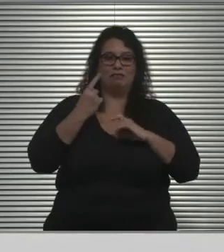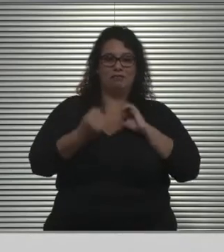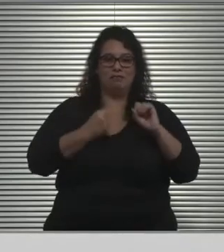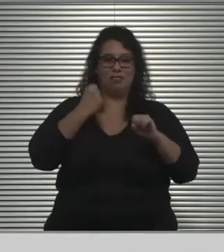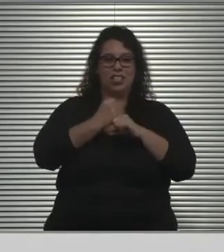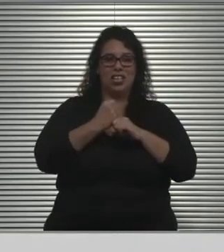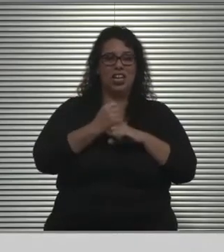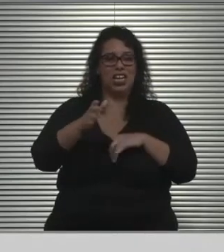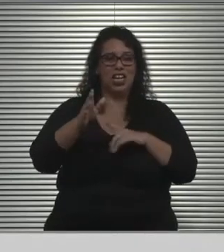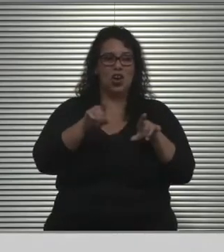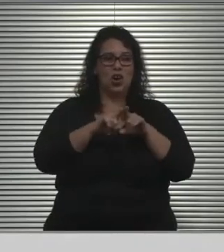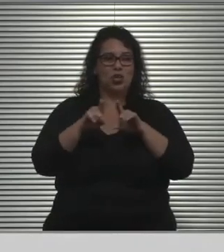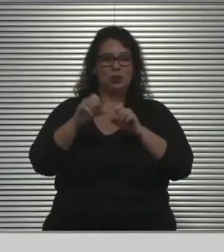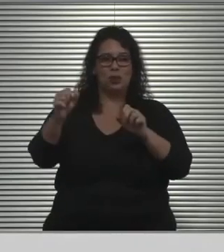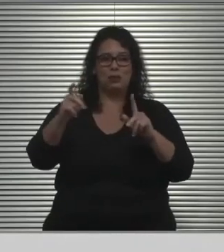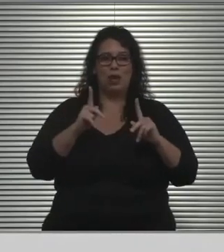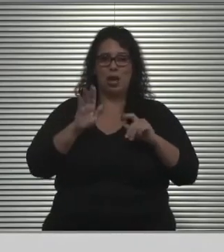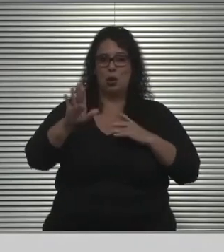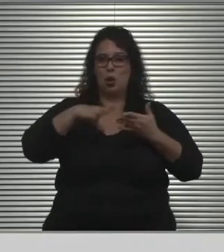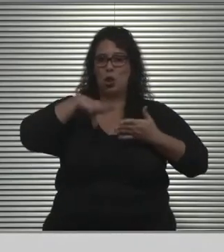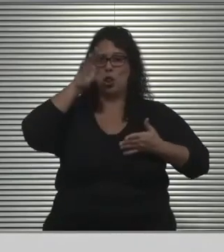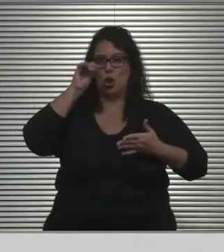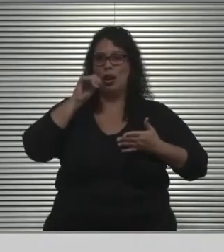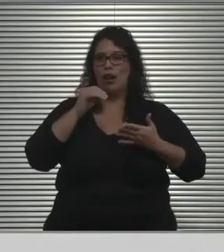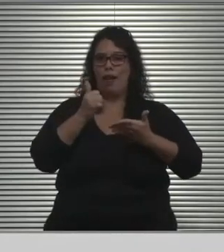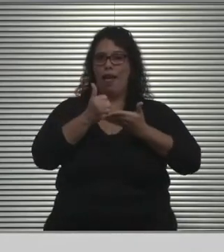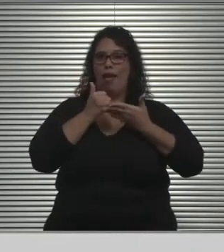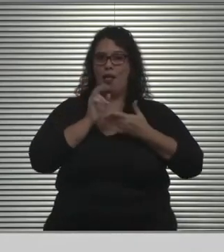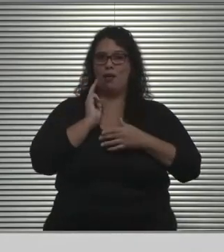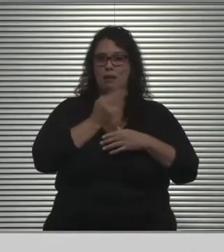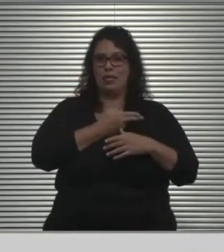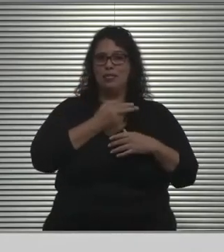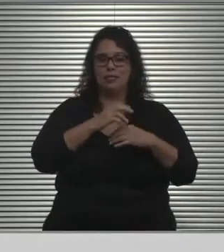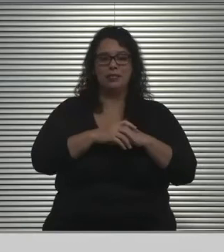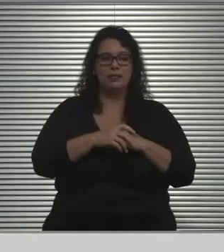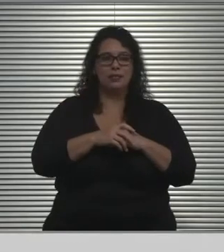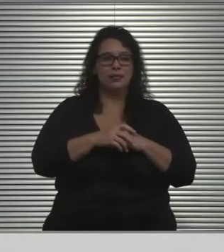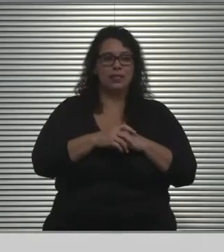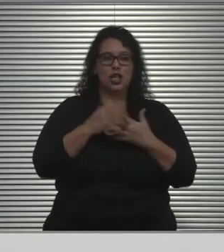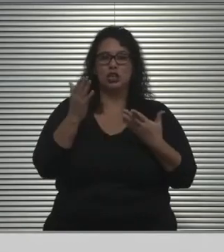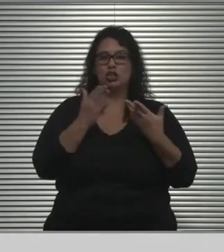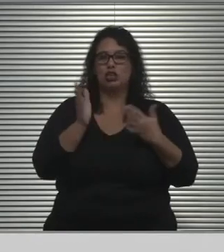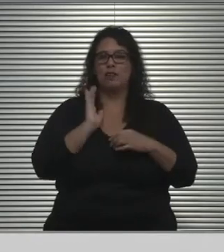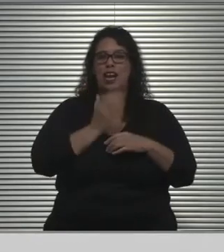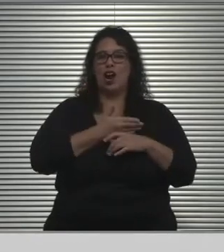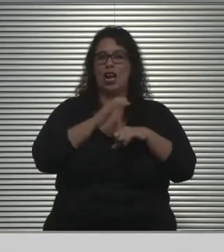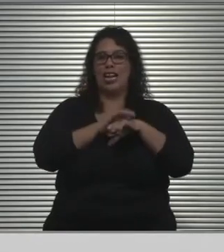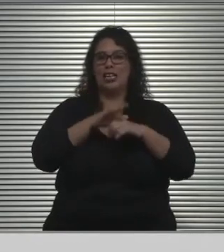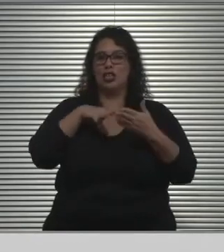And she'll also bring back her learning to help us when we think about serving our English learners. And so we are super proud